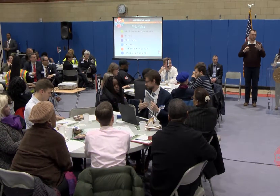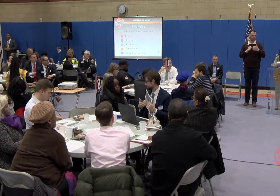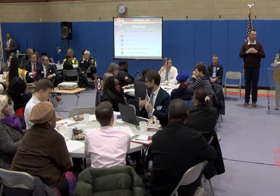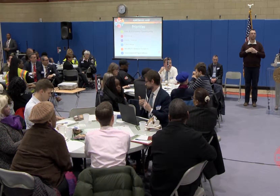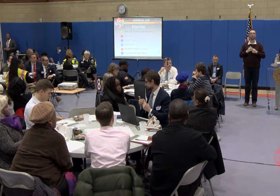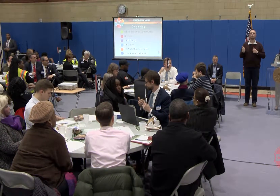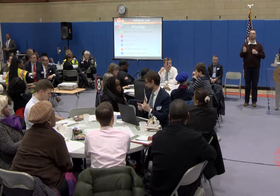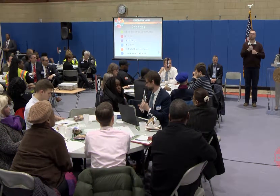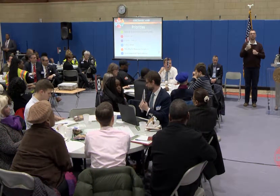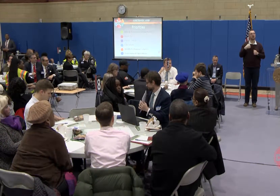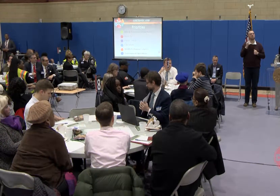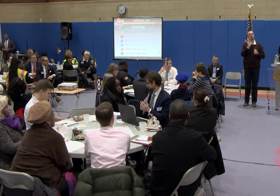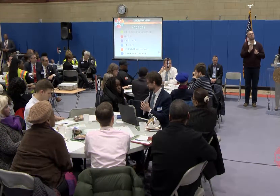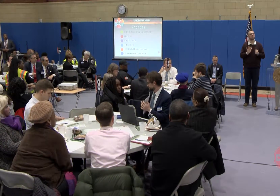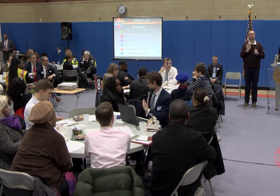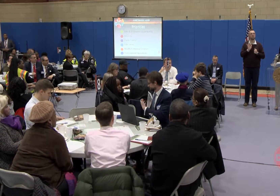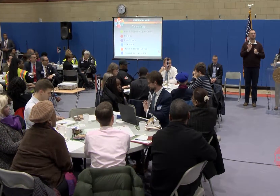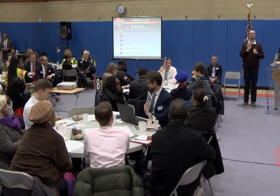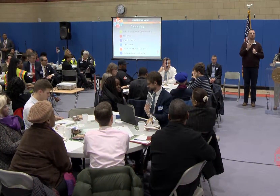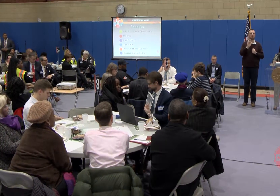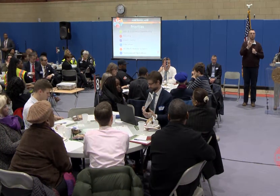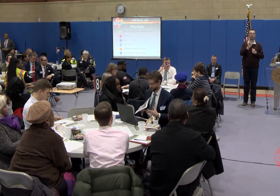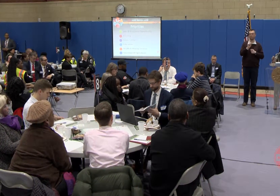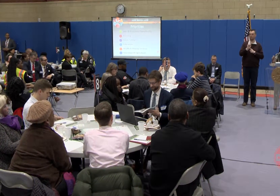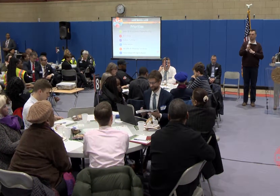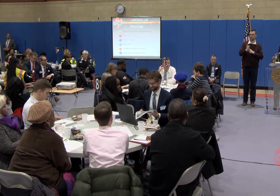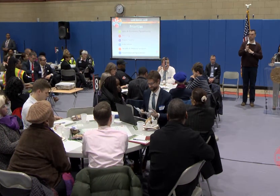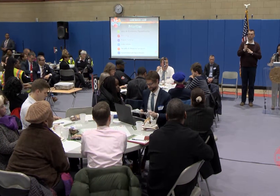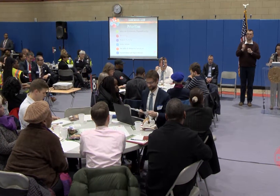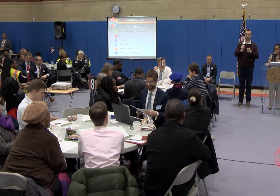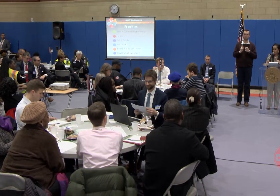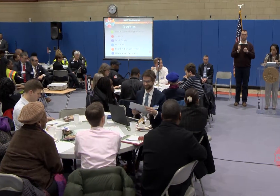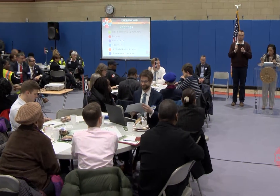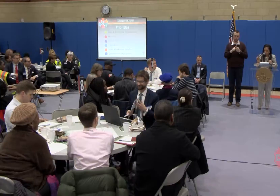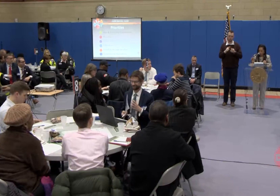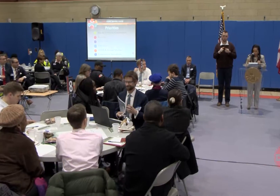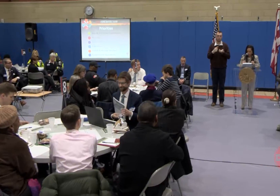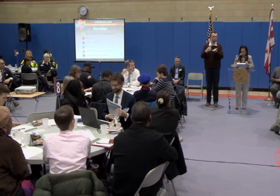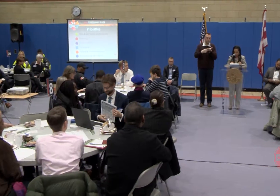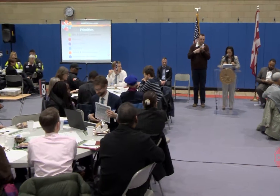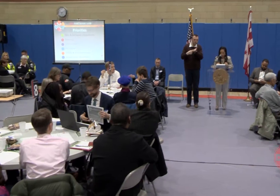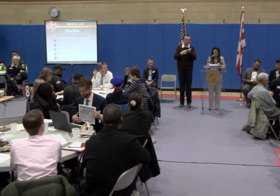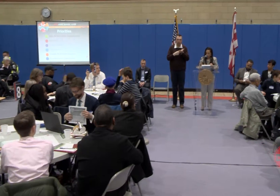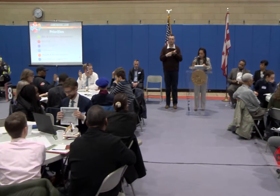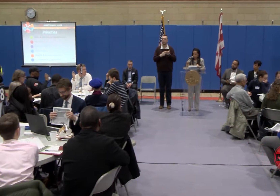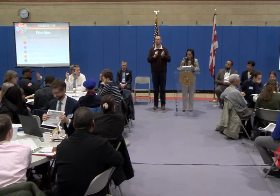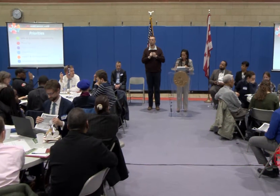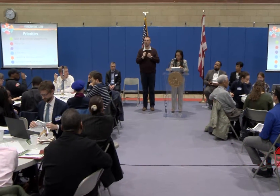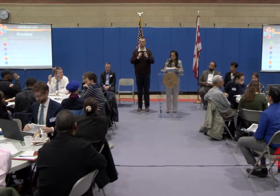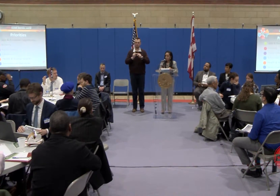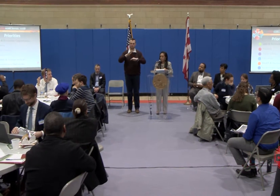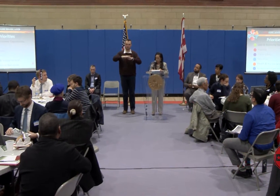HAVE APPROXIMATELY 25 MINUTES TO SHARE YOUR PRIORITIES WITH YOUR TABLE MATES. THEN YOUR TABLE WILL TAKE